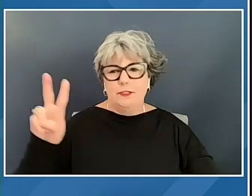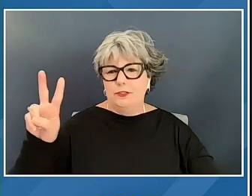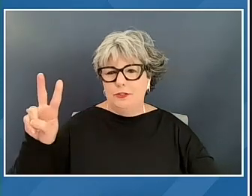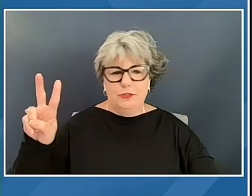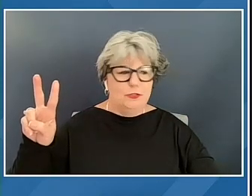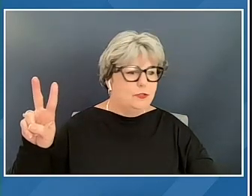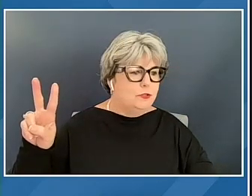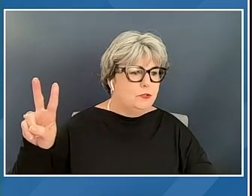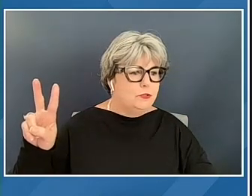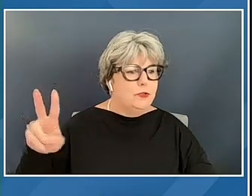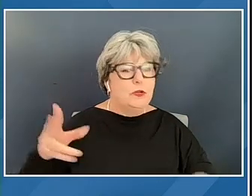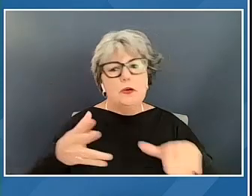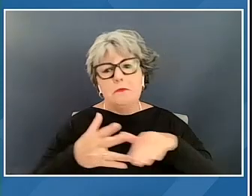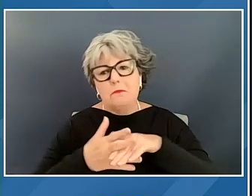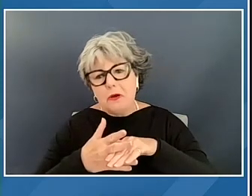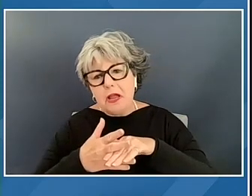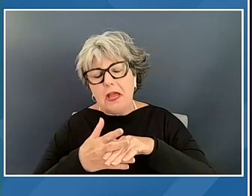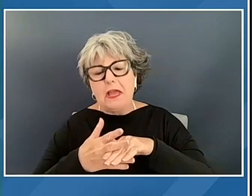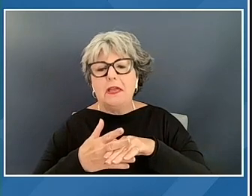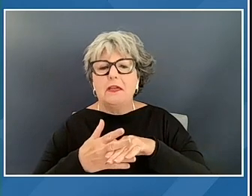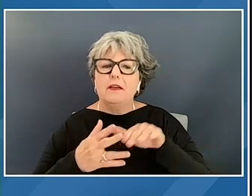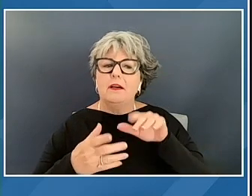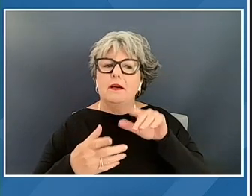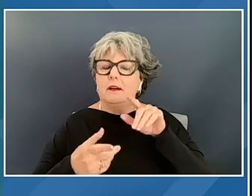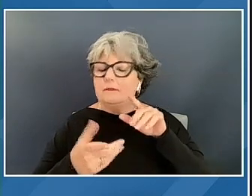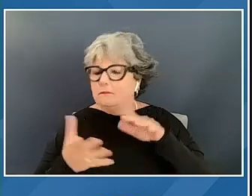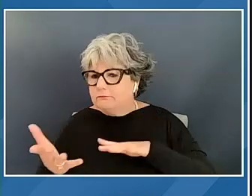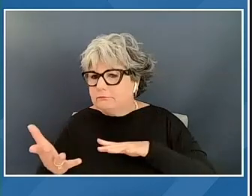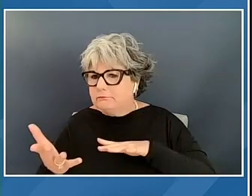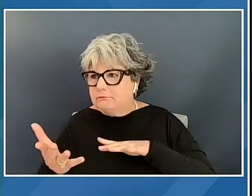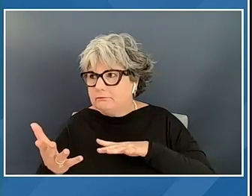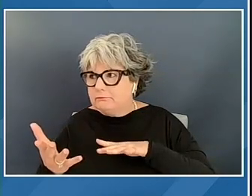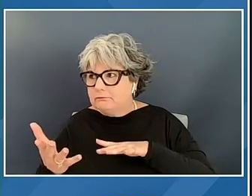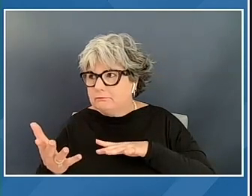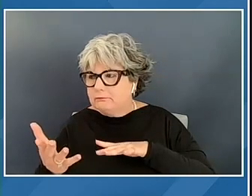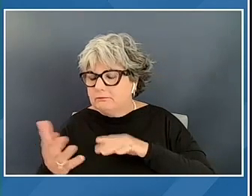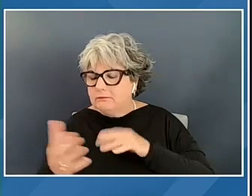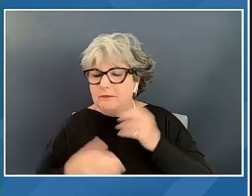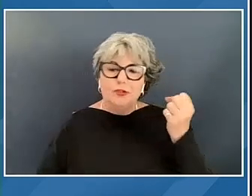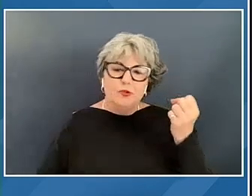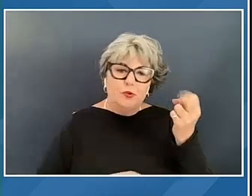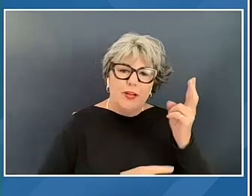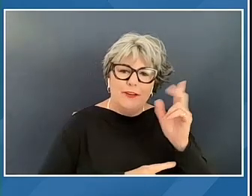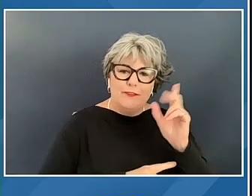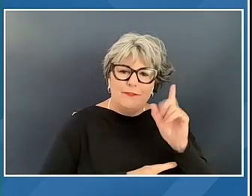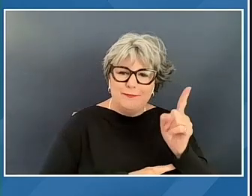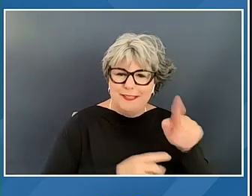About 22 minutes or I'm sorry, about 12 minutes. And at which time we would come